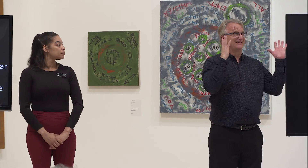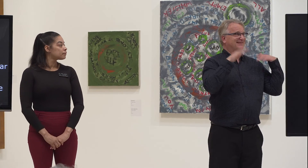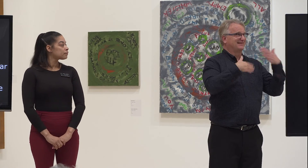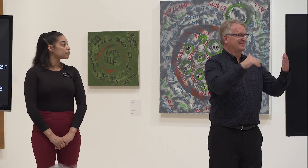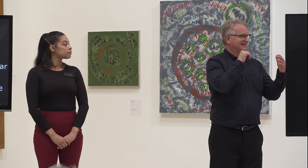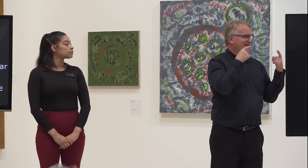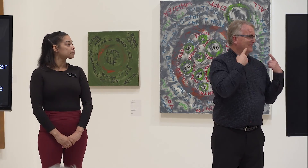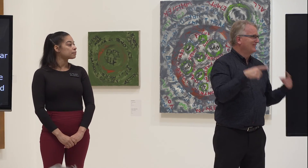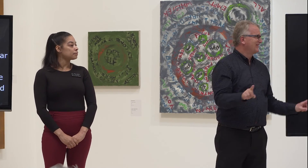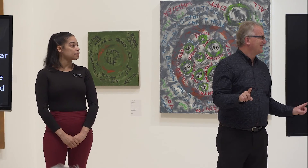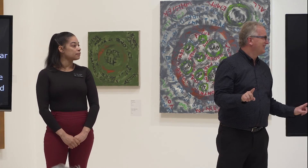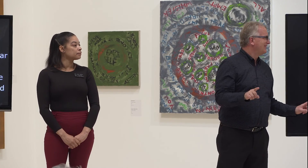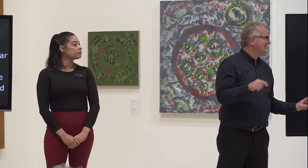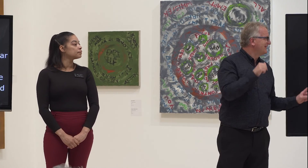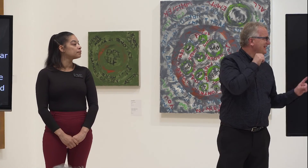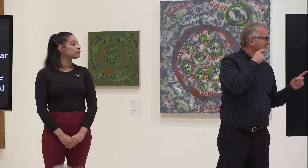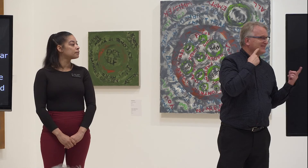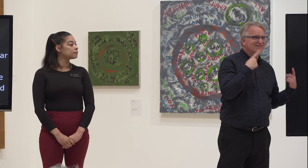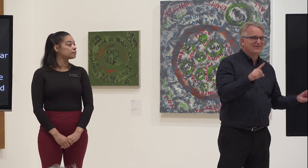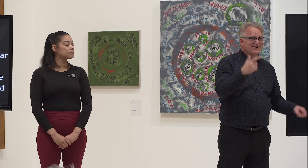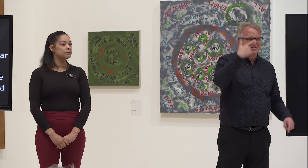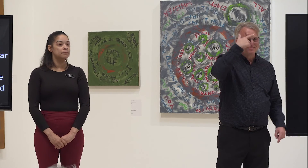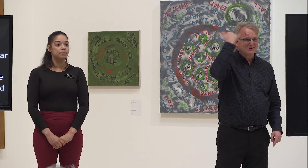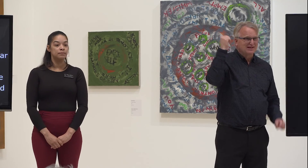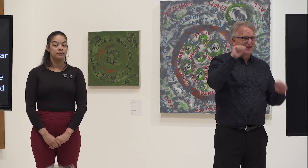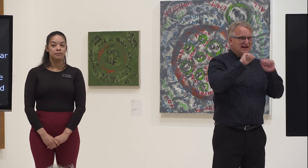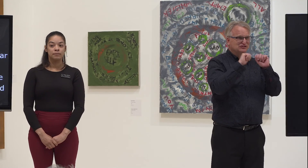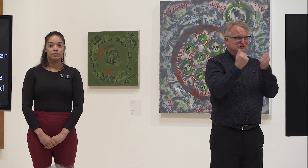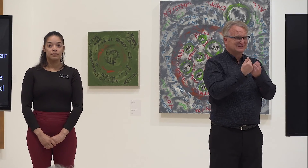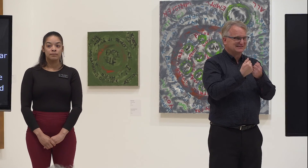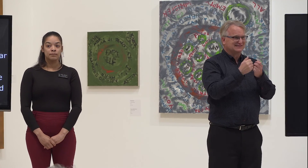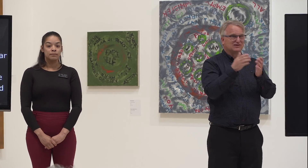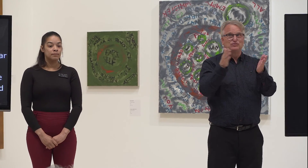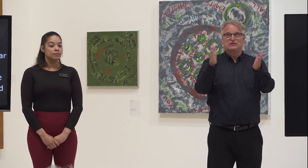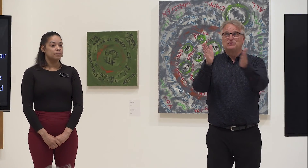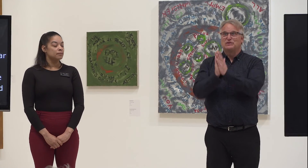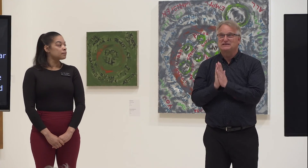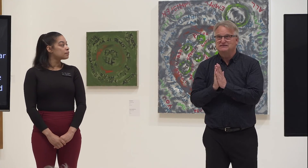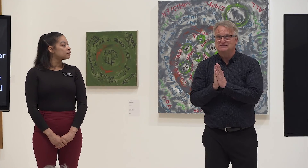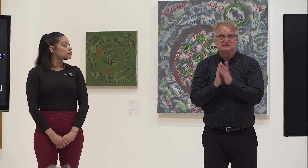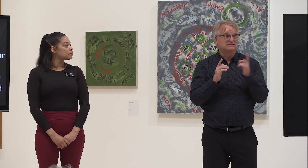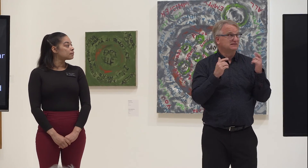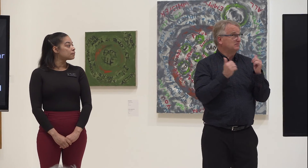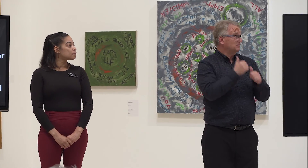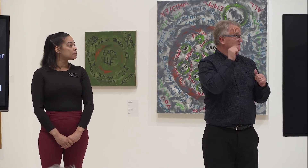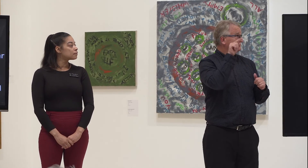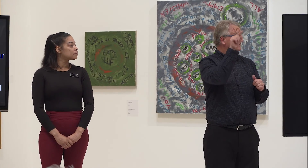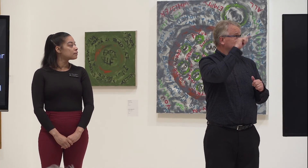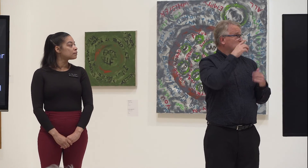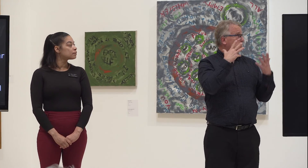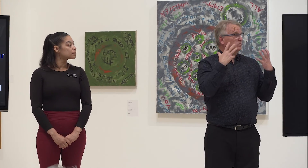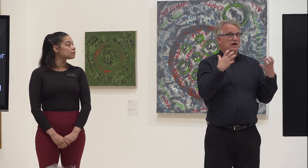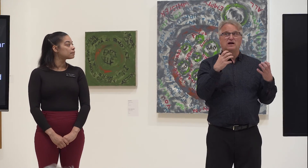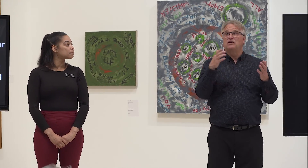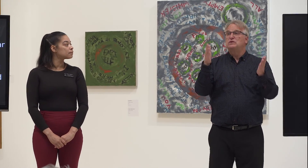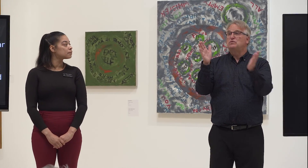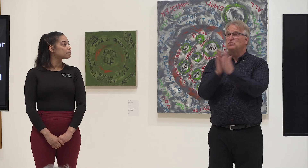and the Deaf person, the presenter was able to assess the interpreter and request the one of their preference.